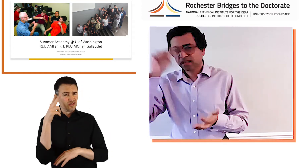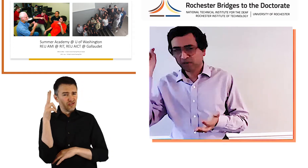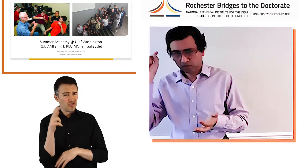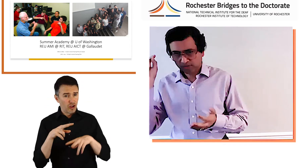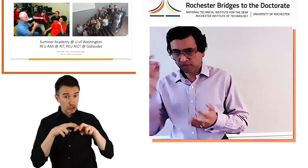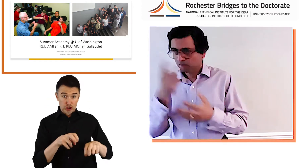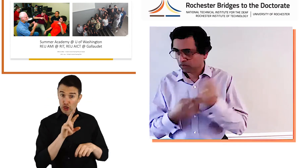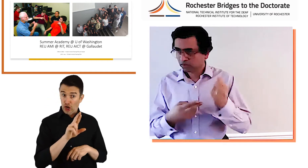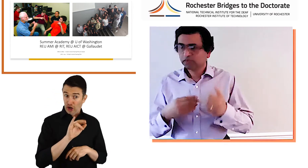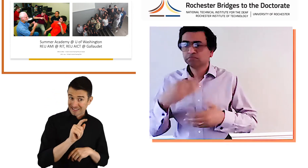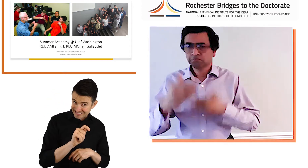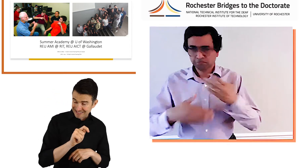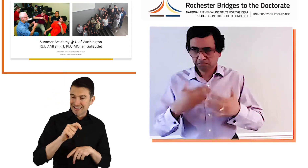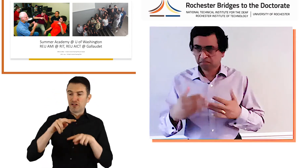and then now at Gallaudet as well.